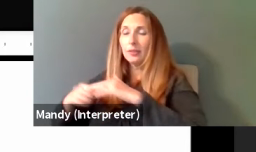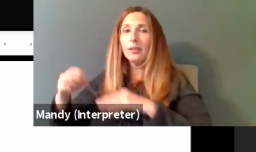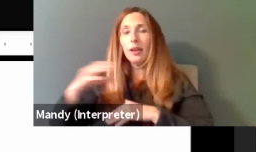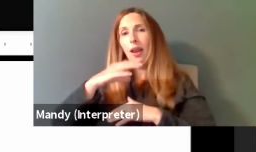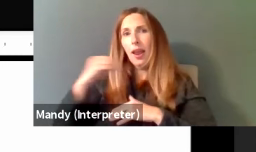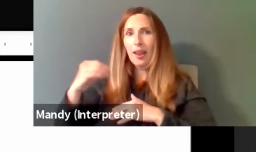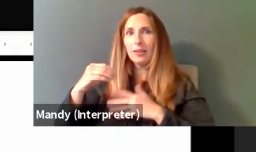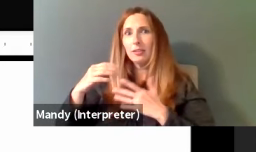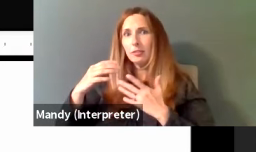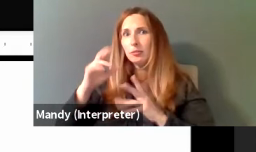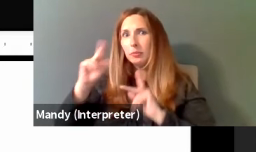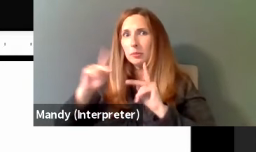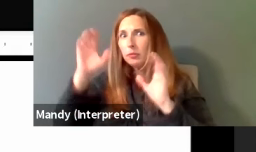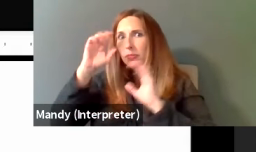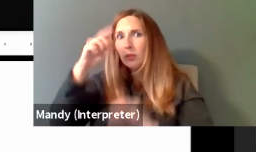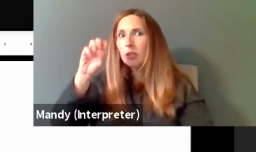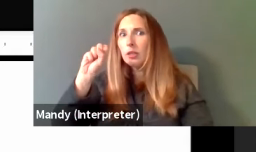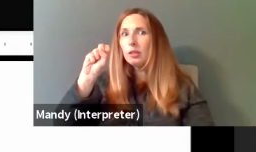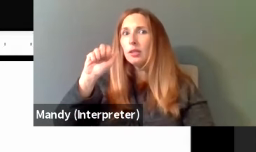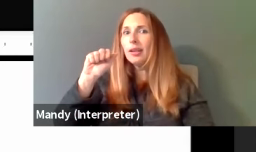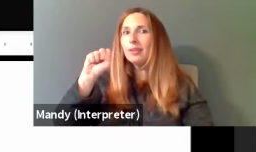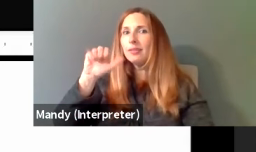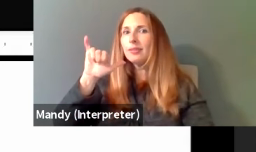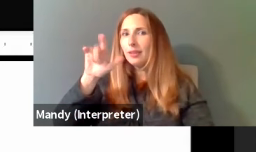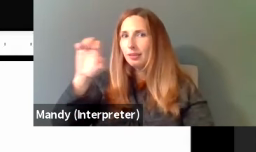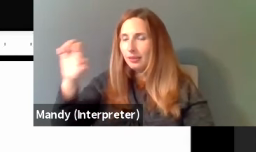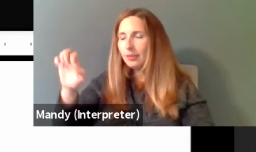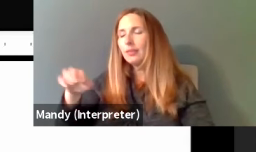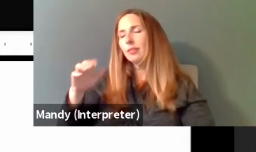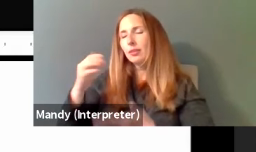that they service and help relocate here, in Indiana.